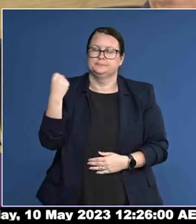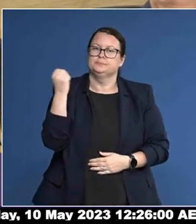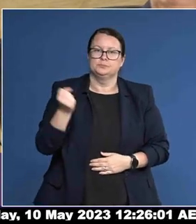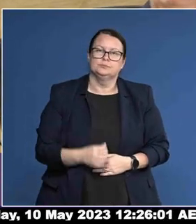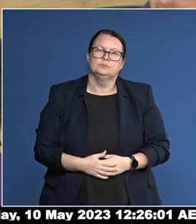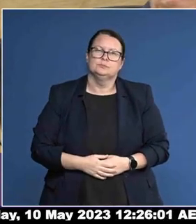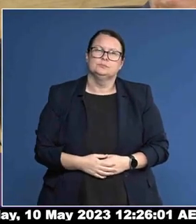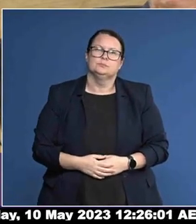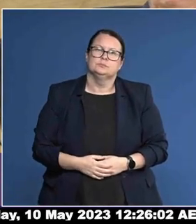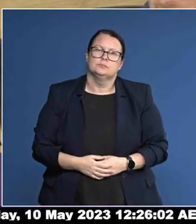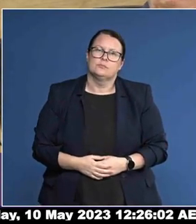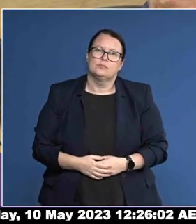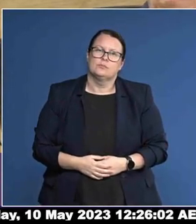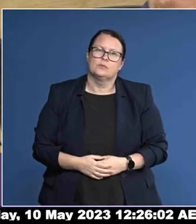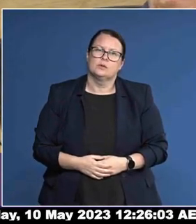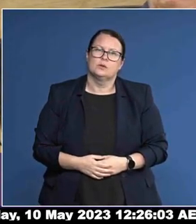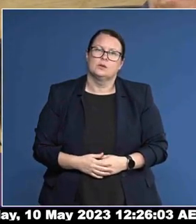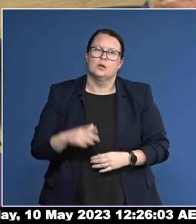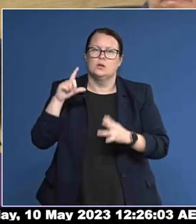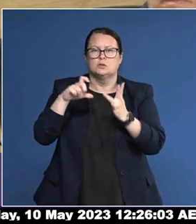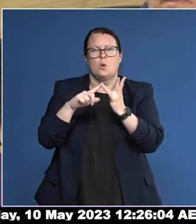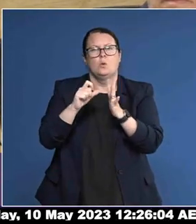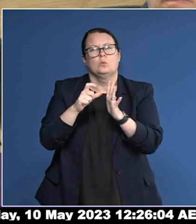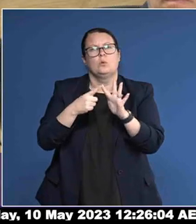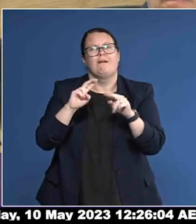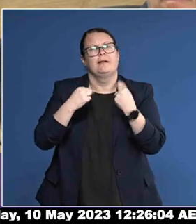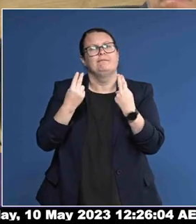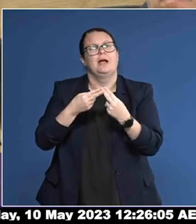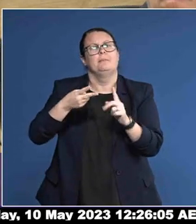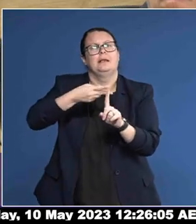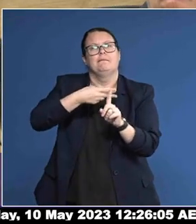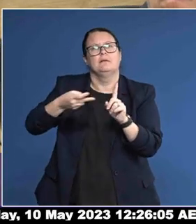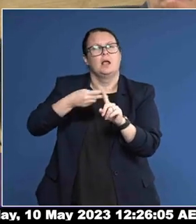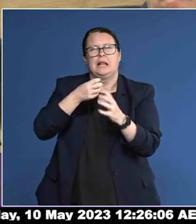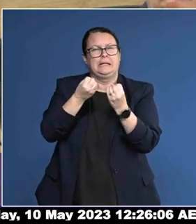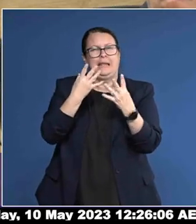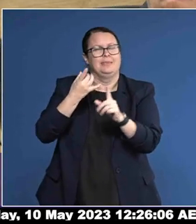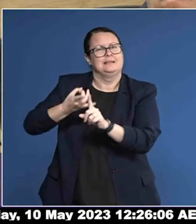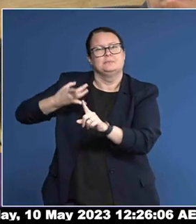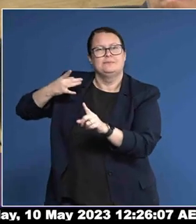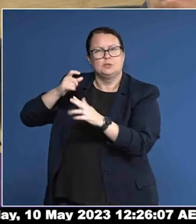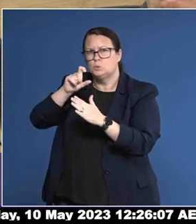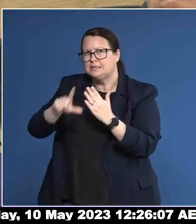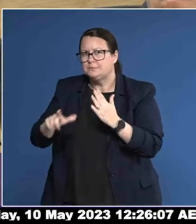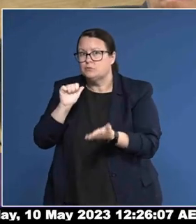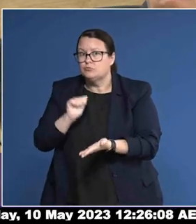coding for family violence, that there is not a particular disability flag? Are you aware of that?